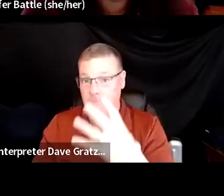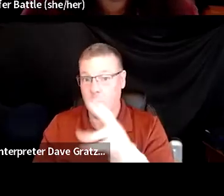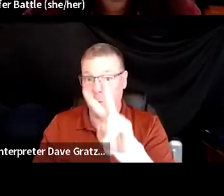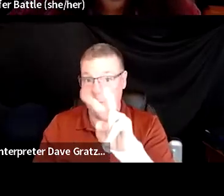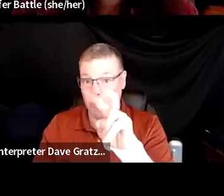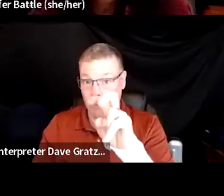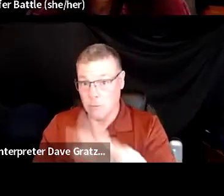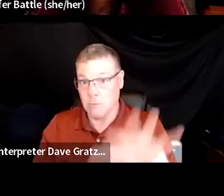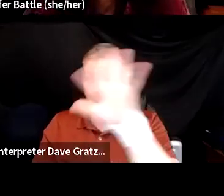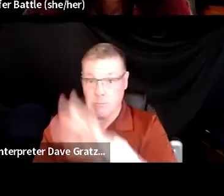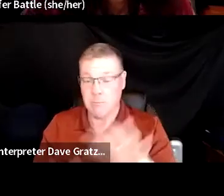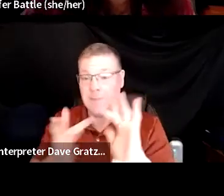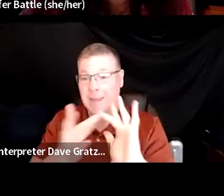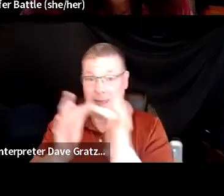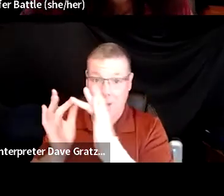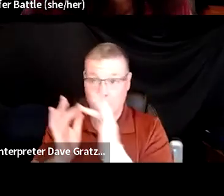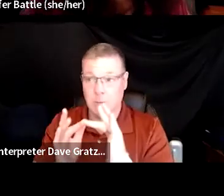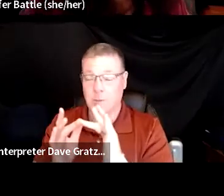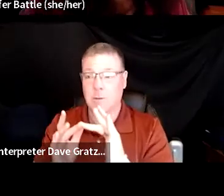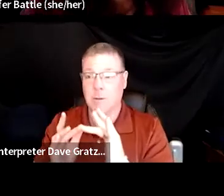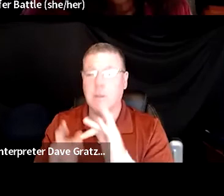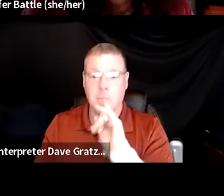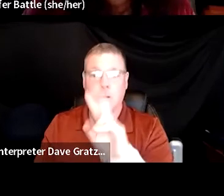in our network are 211 centers.